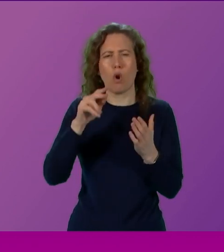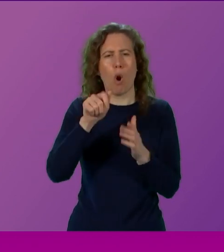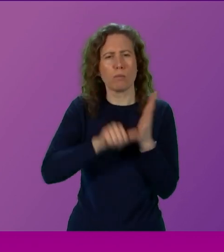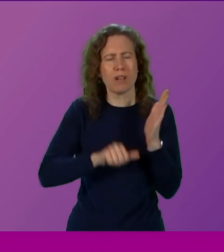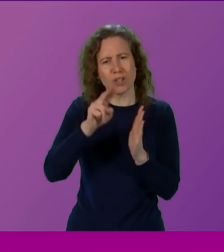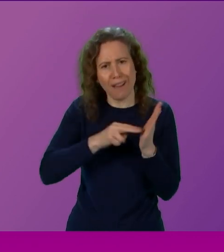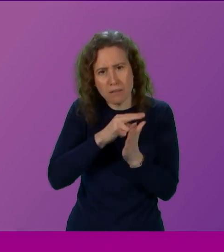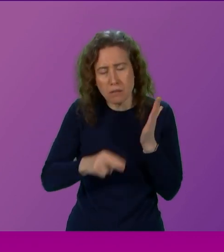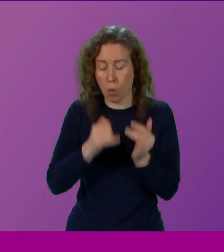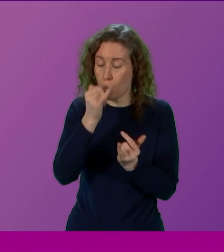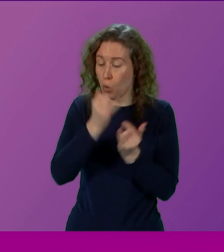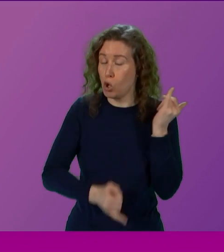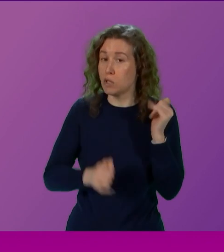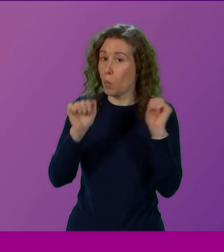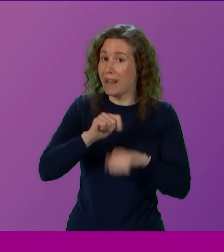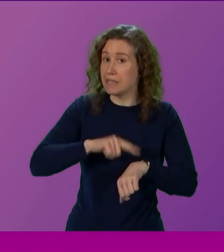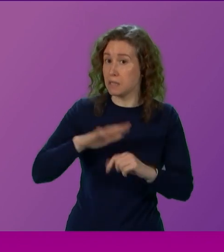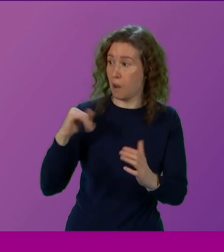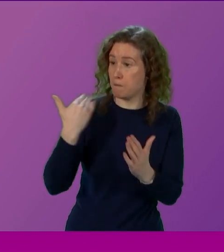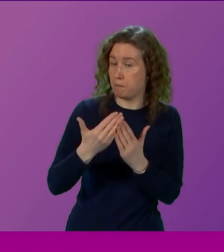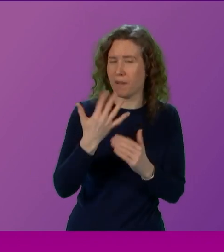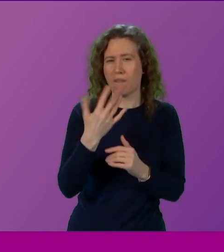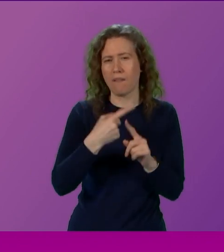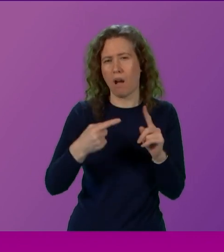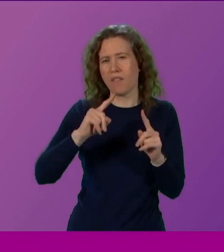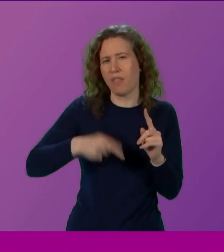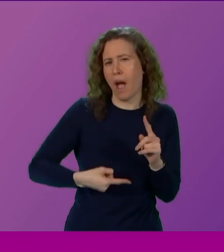times on record; there are more than 5,500 nursing and midwifery vacancies;